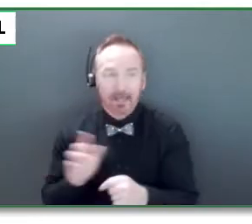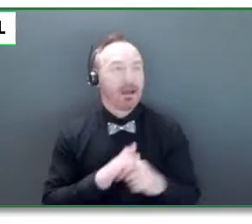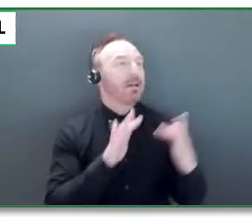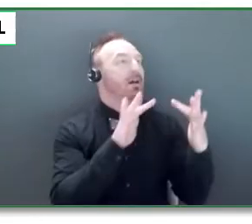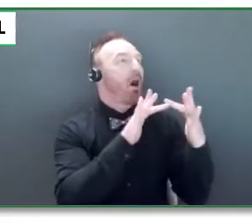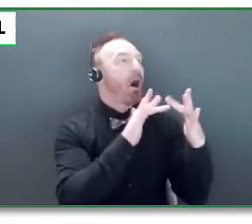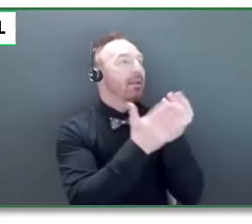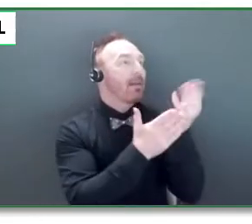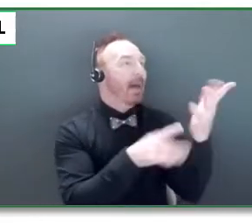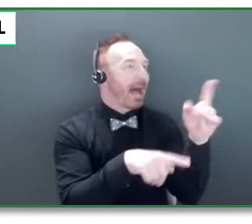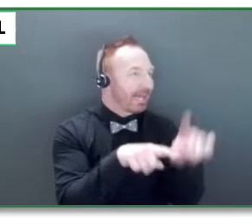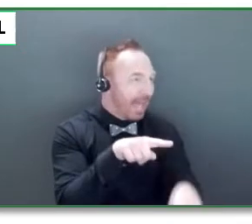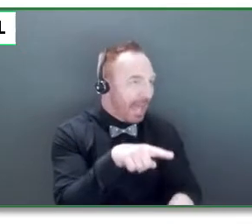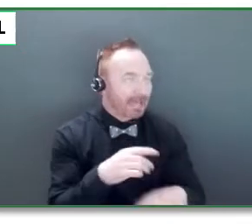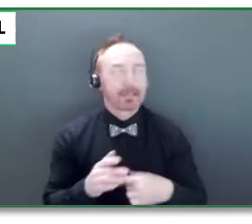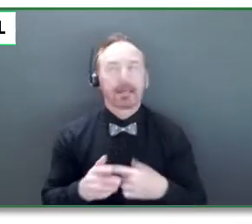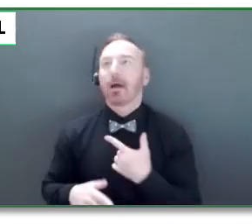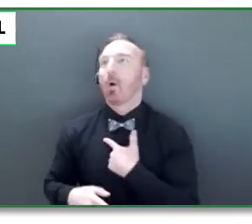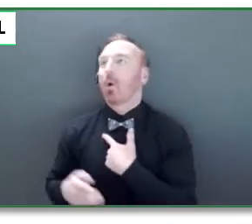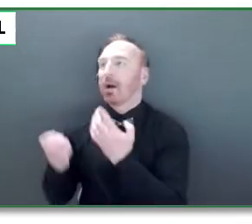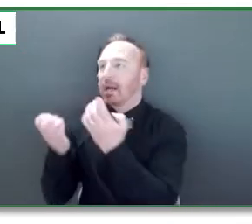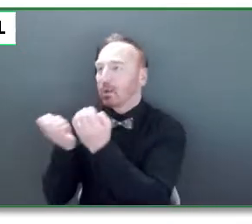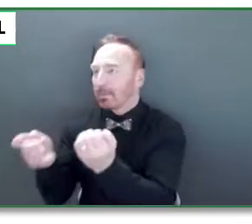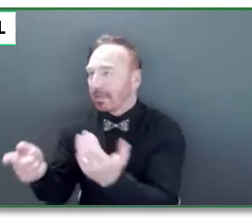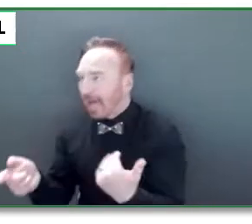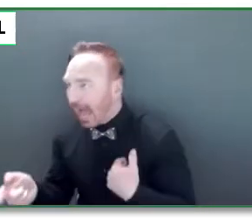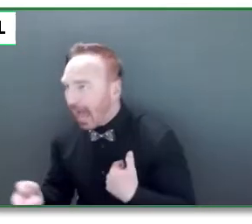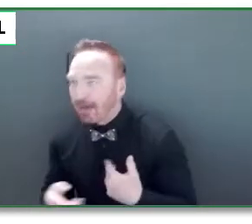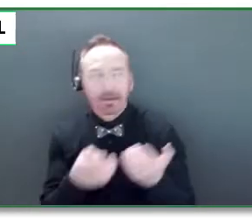one park to another. So how do you find your way